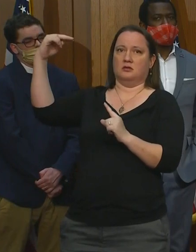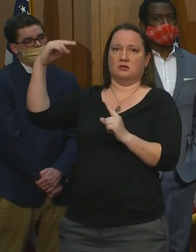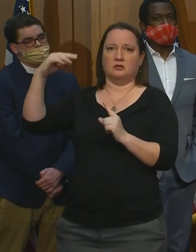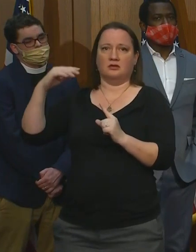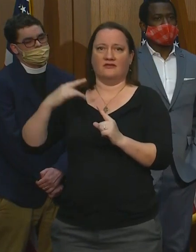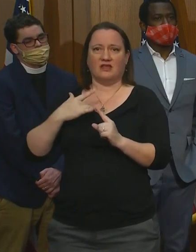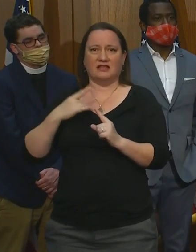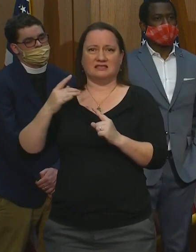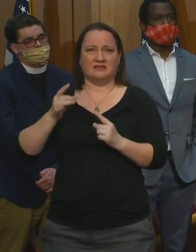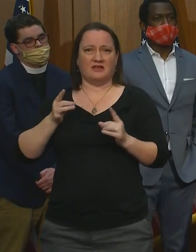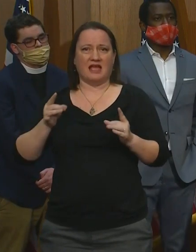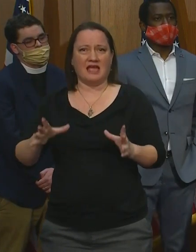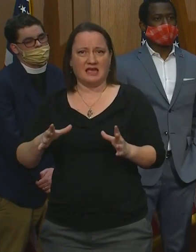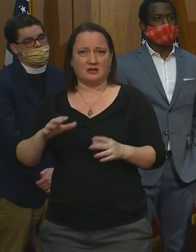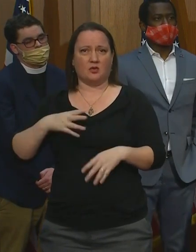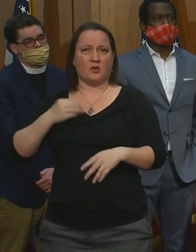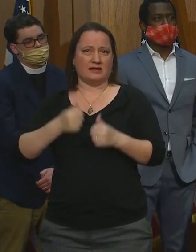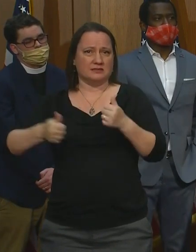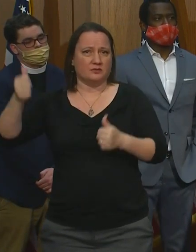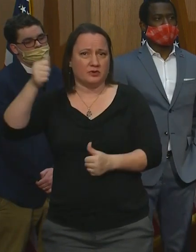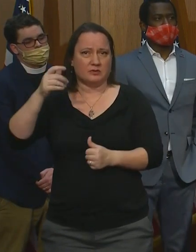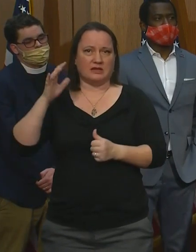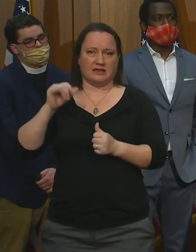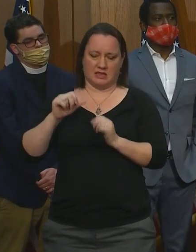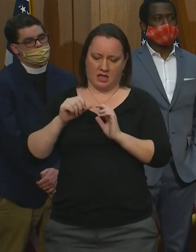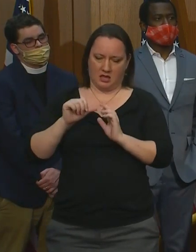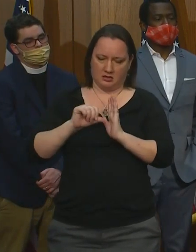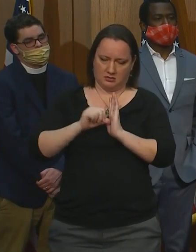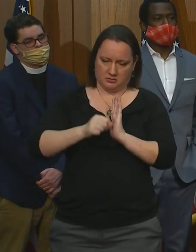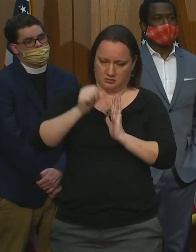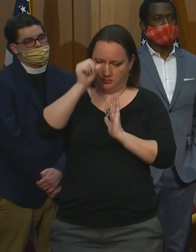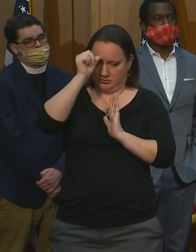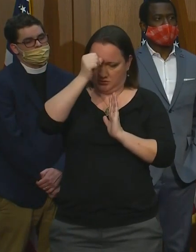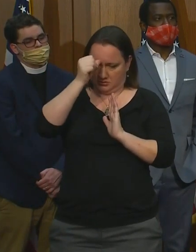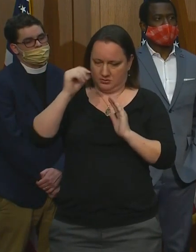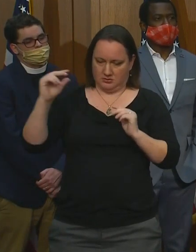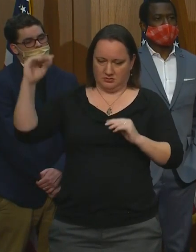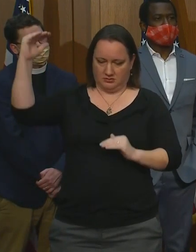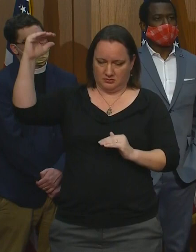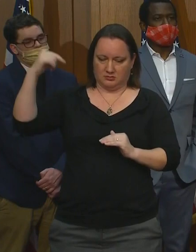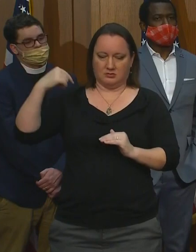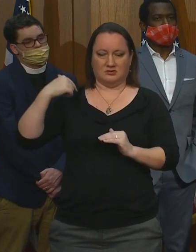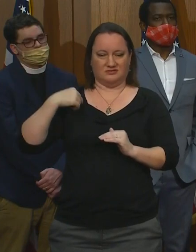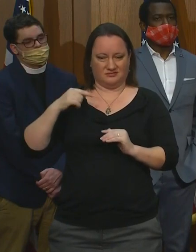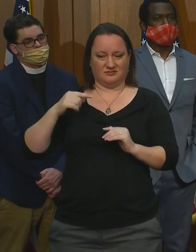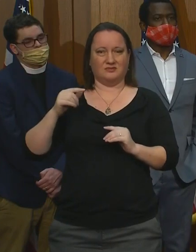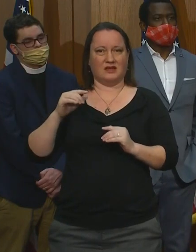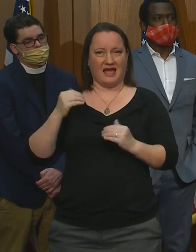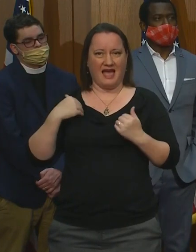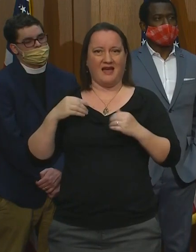SUPREMACY AND HATE. IT INTRODUCES AND REINFORCES THE